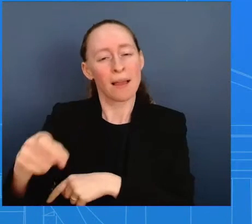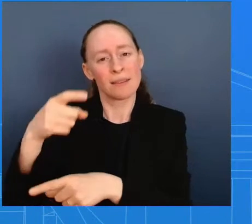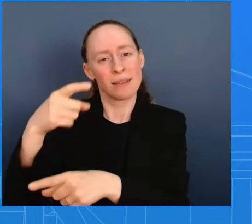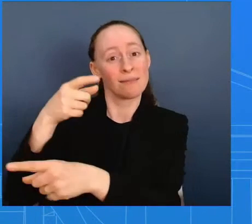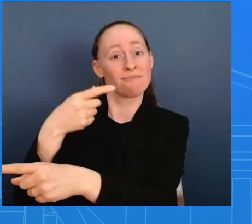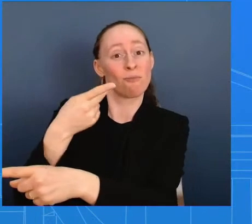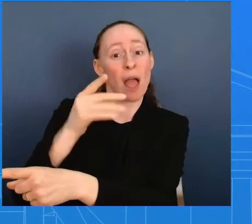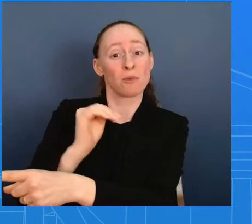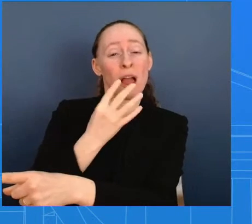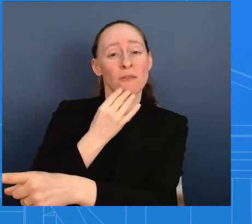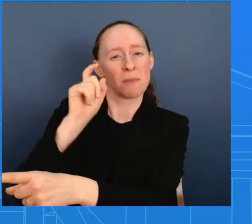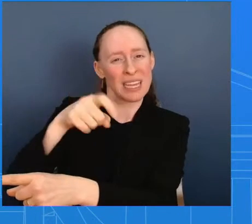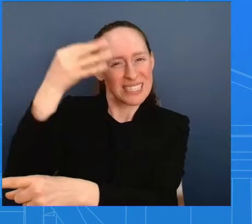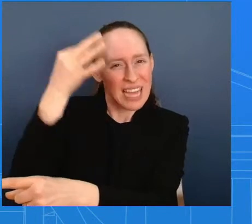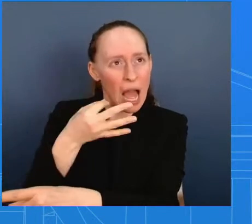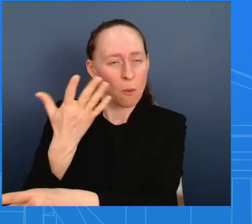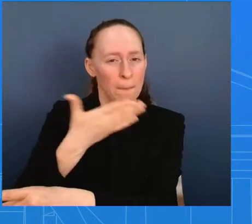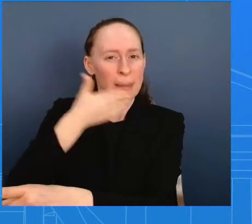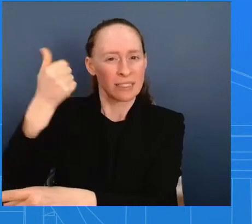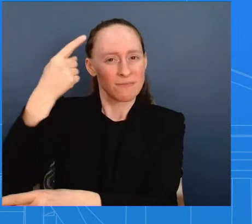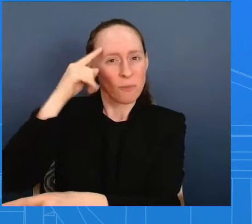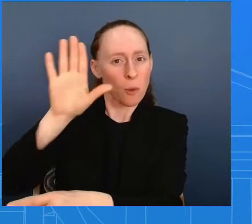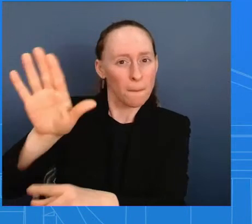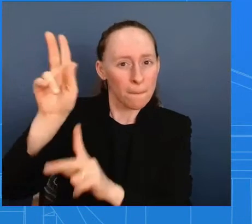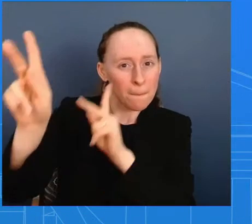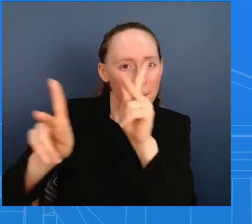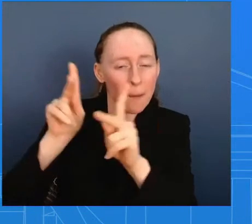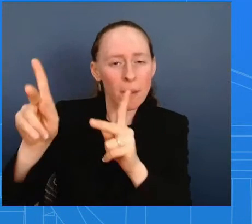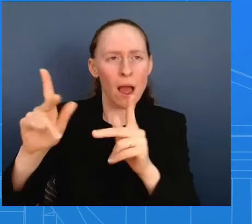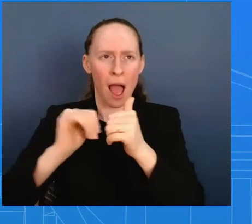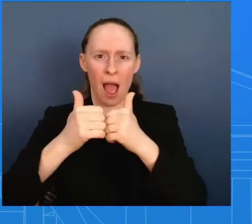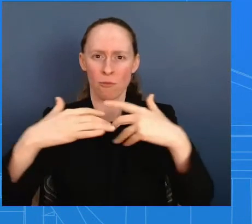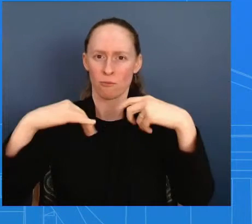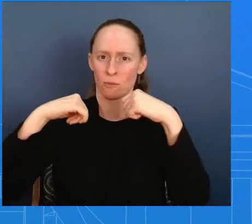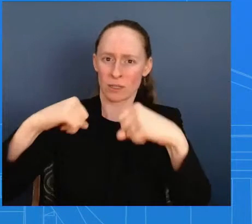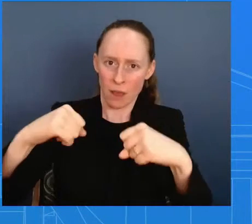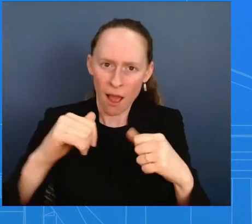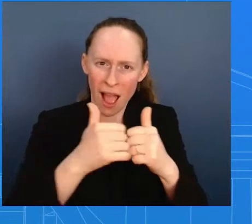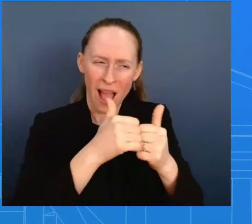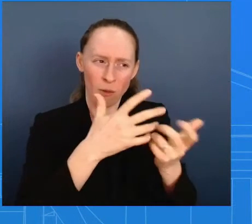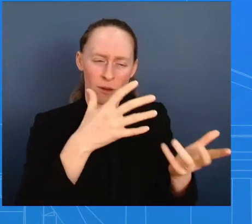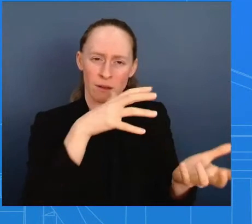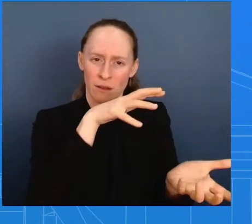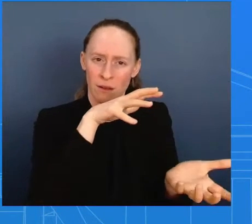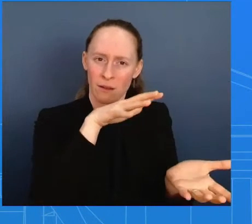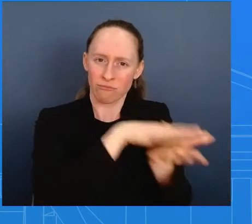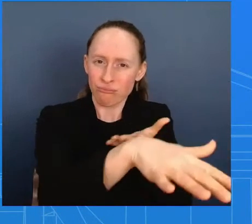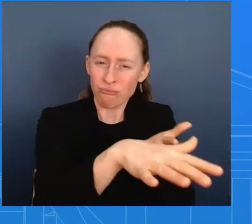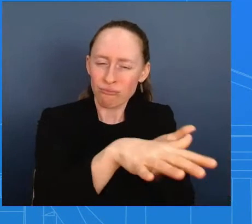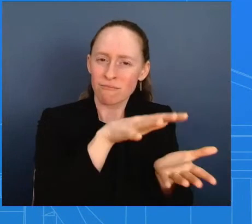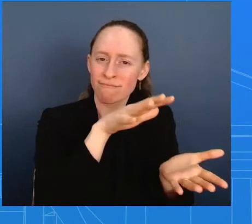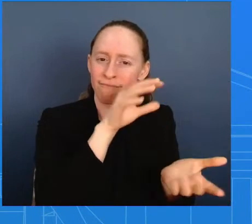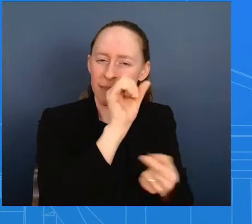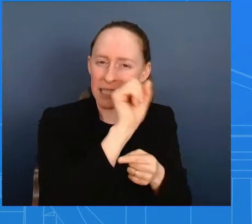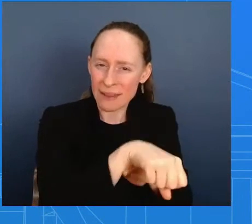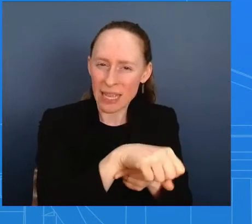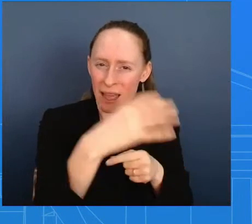How does Hamas get defeated on an enduring basis, and what comes after? So, I think sometimes this whole issue gets put a little bit too much